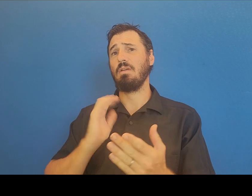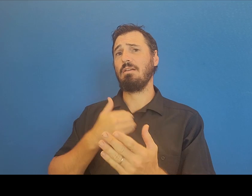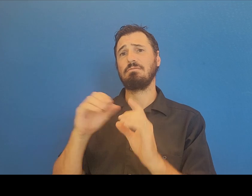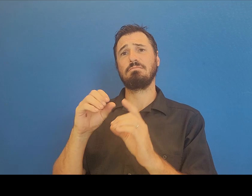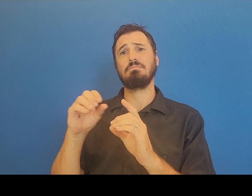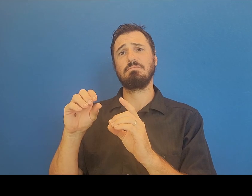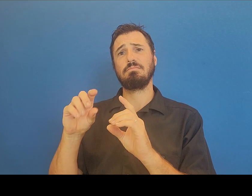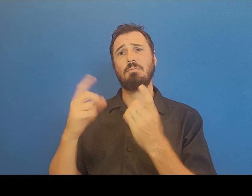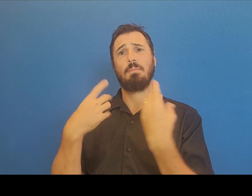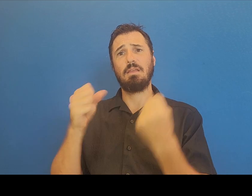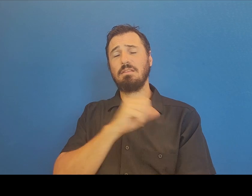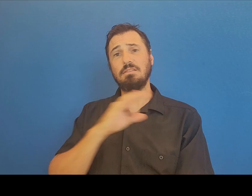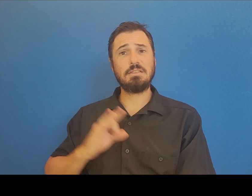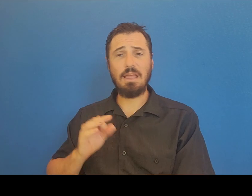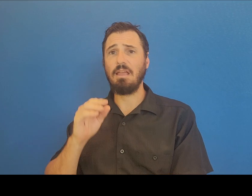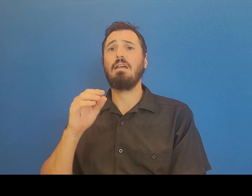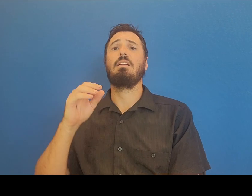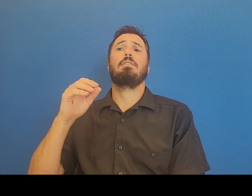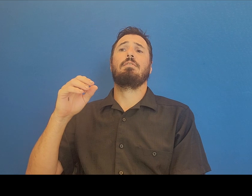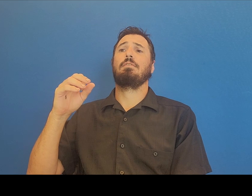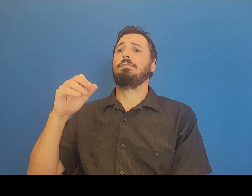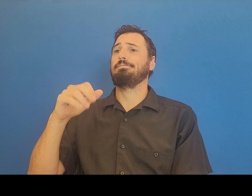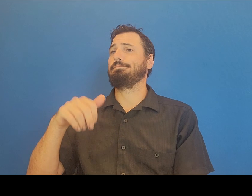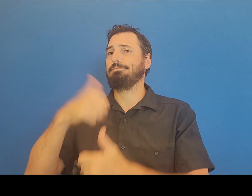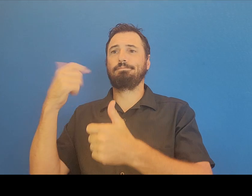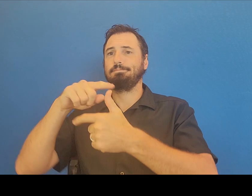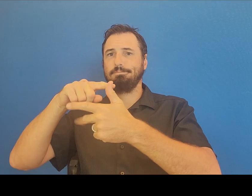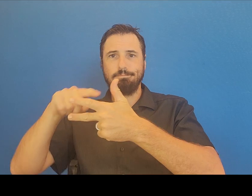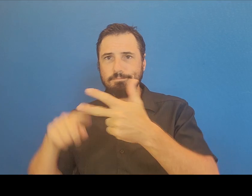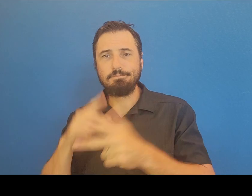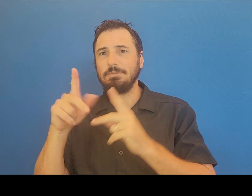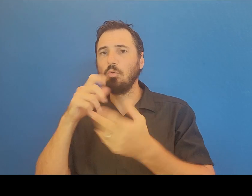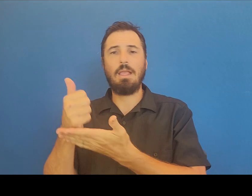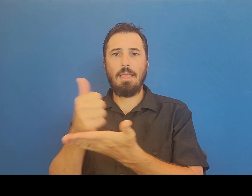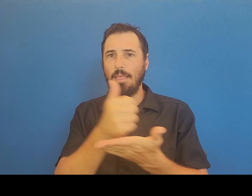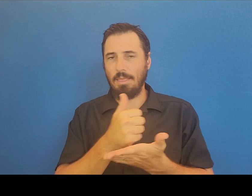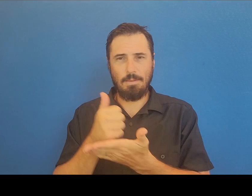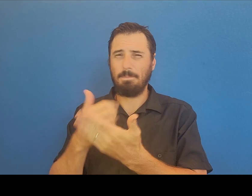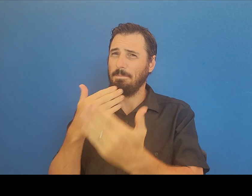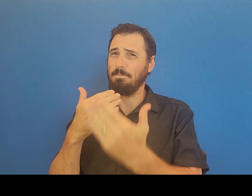And thank you to our DOH staff with support from the Kaua‘i Medical Reserve Corps, the American Red Cross, and others